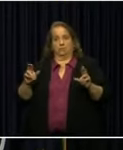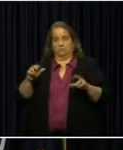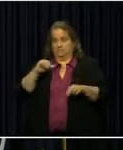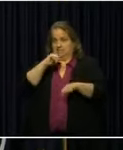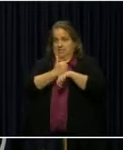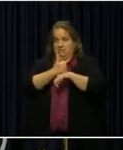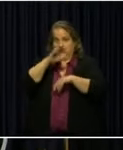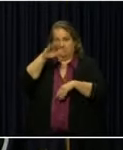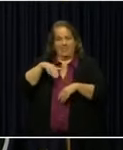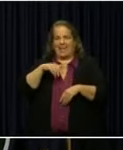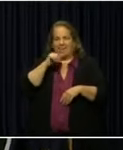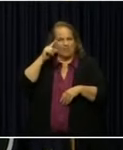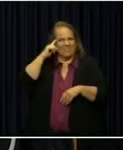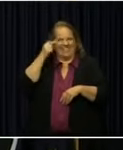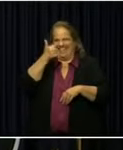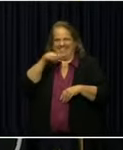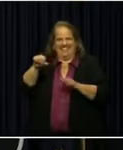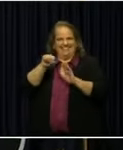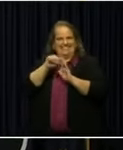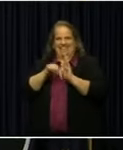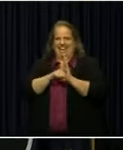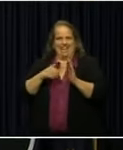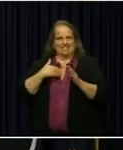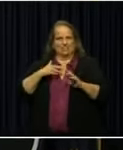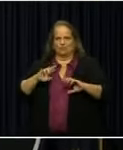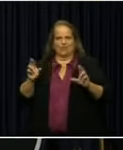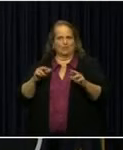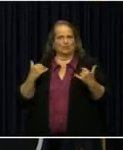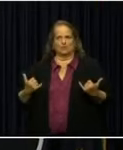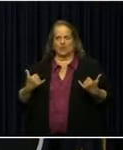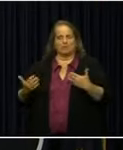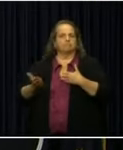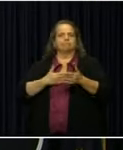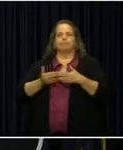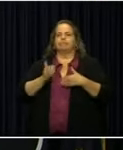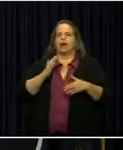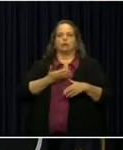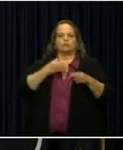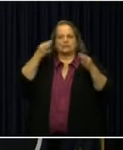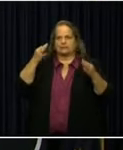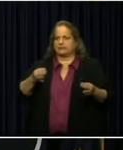MUFFIN. WHAT THEY WANT, THOUGH, IS NOT